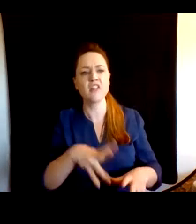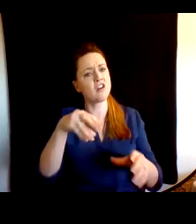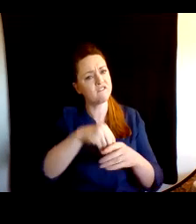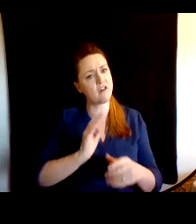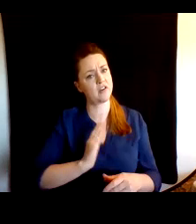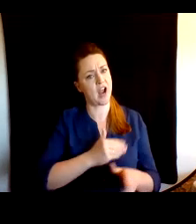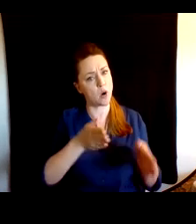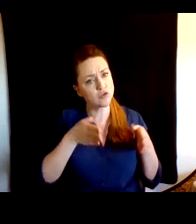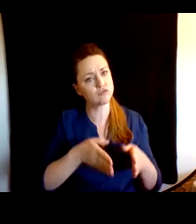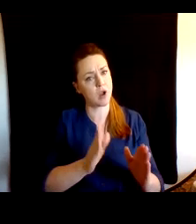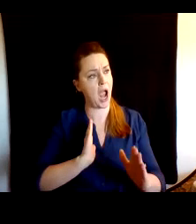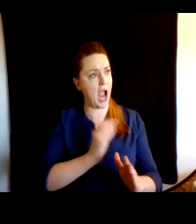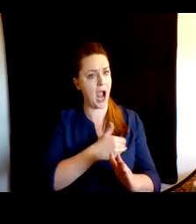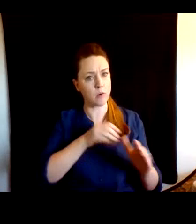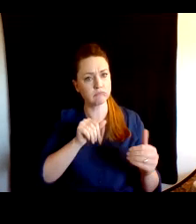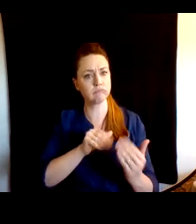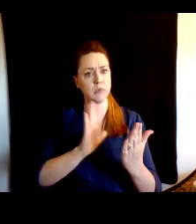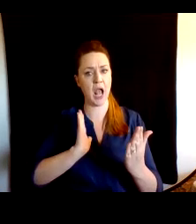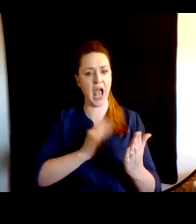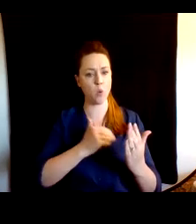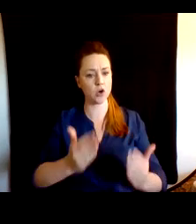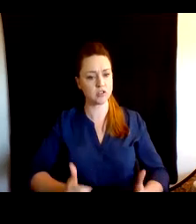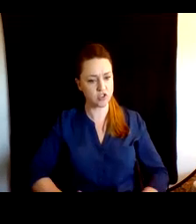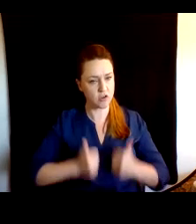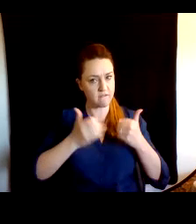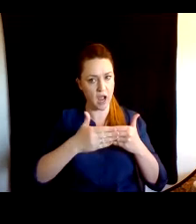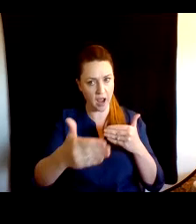they are a part of how we survive. Next slide.